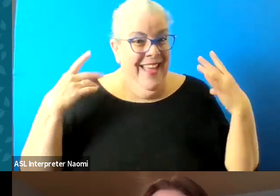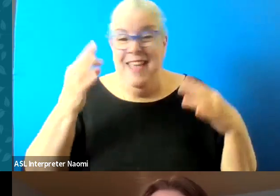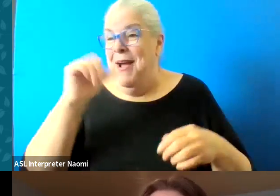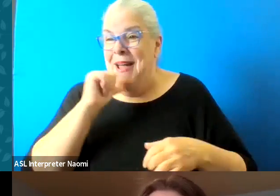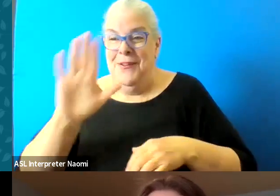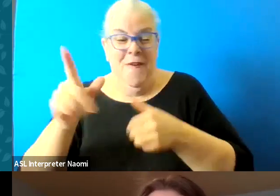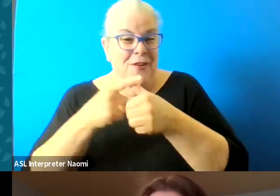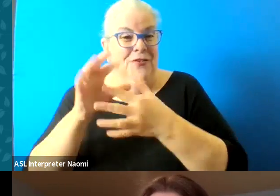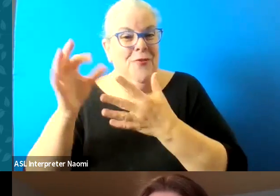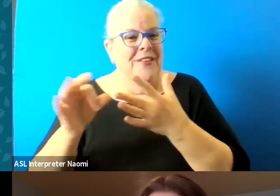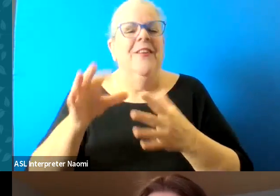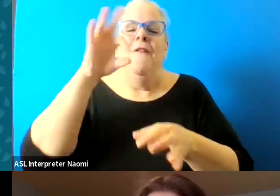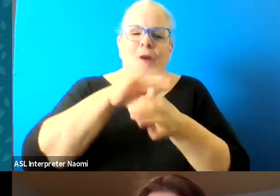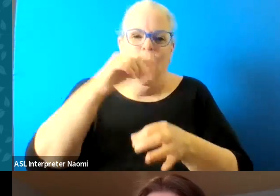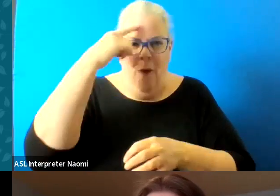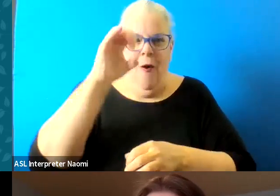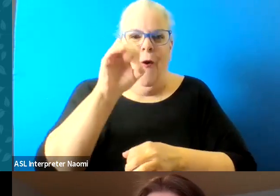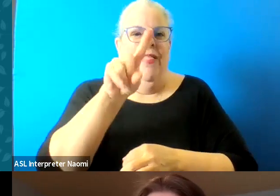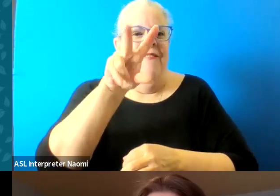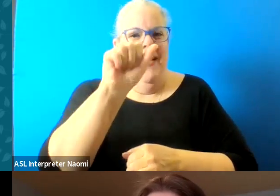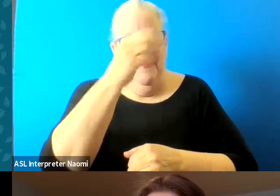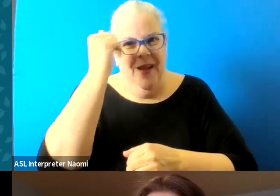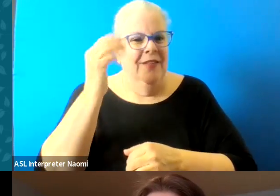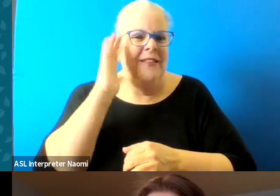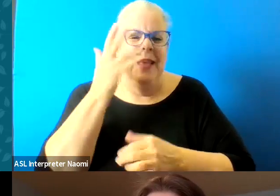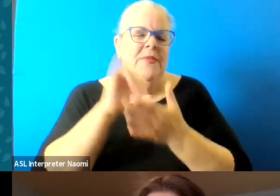Because she seems like she's really gonna be a good,